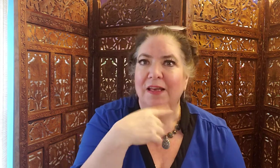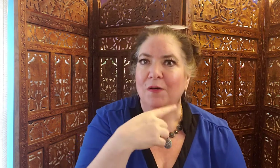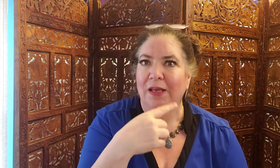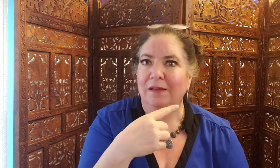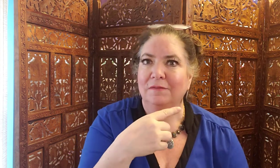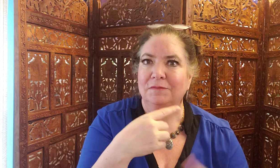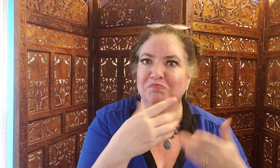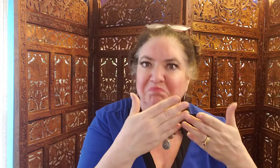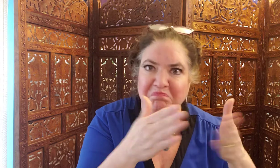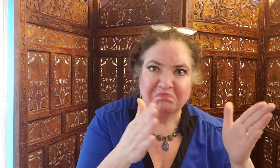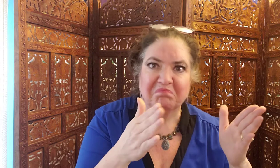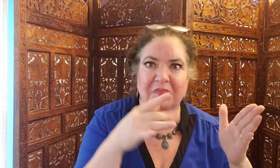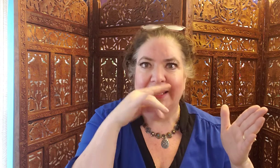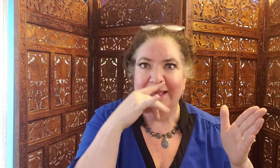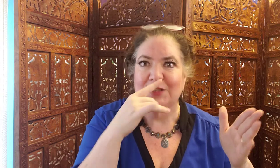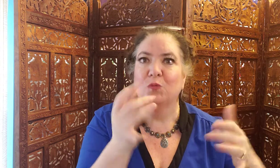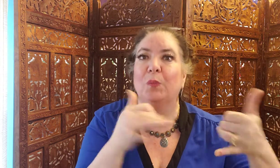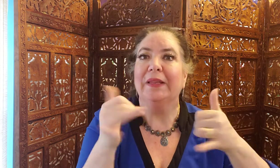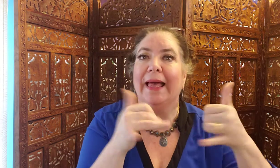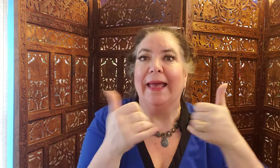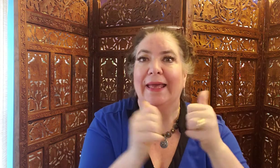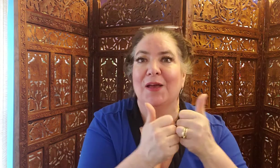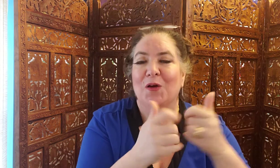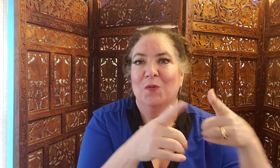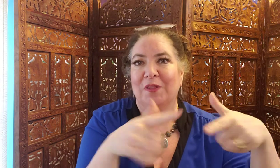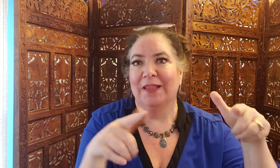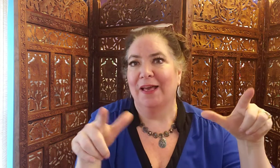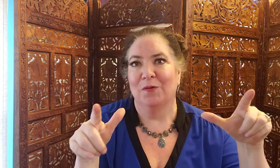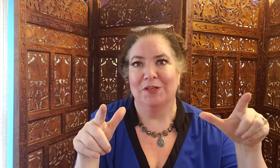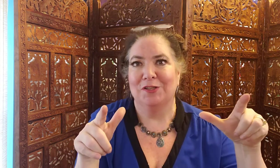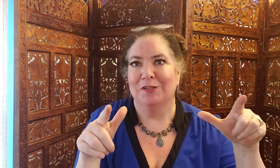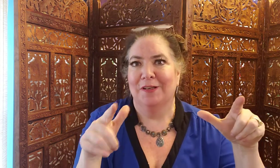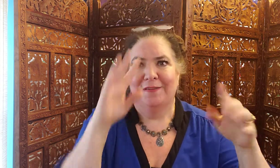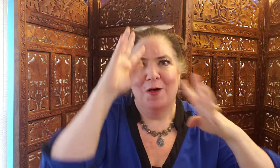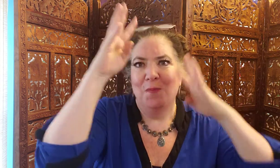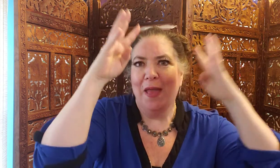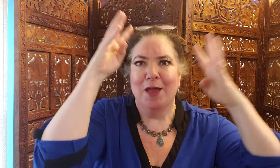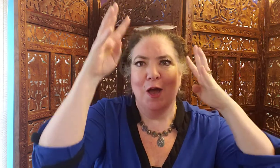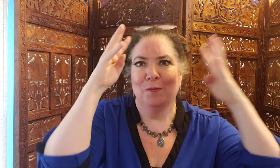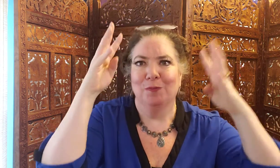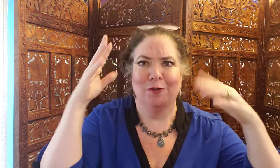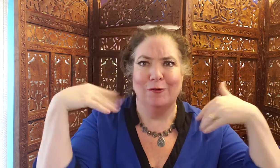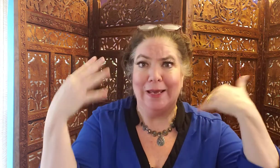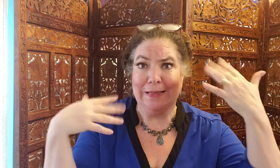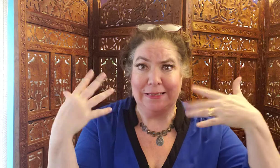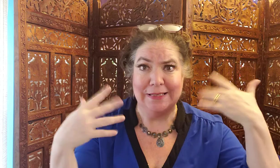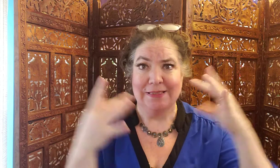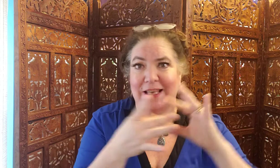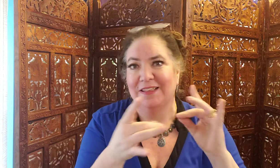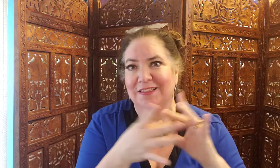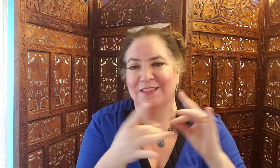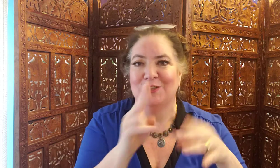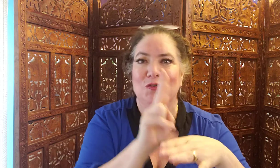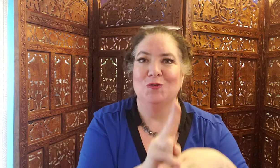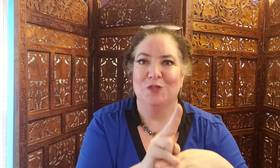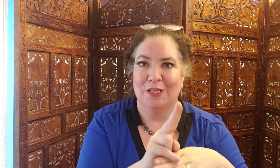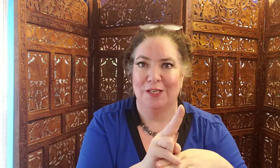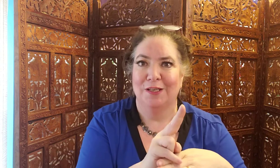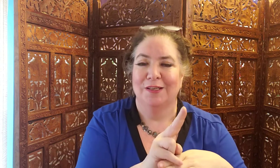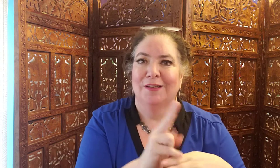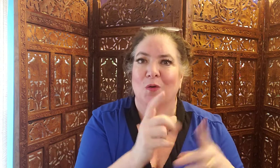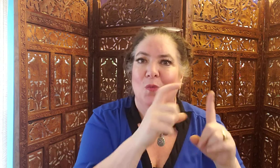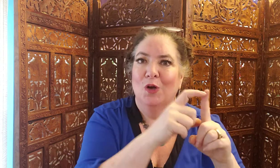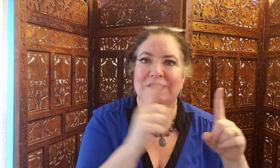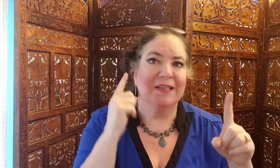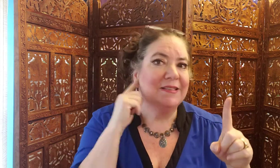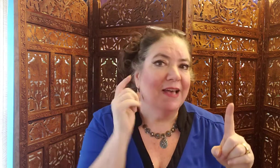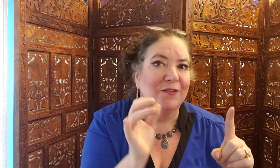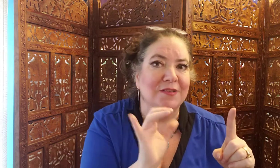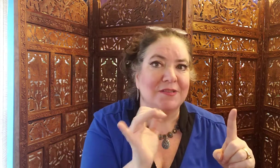hearing kids, will play with language. They'll make up crazy sentences using words that sound the